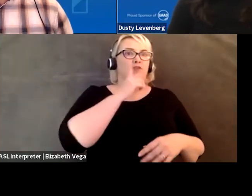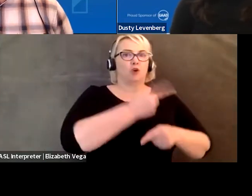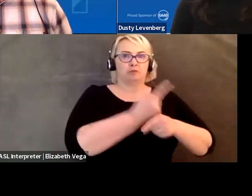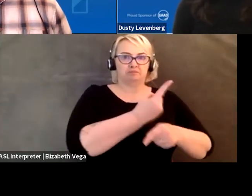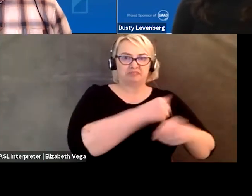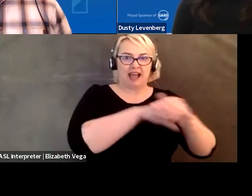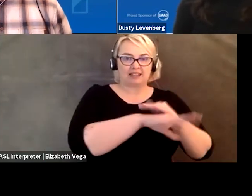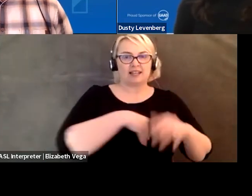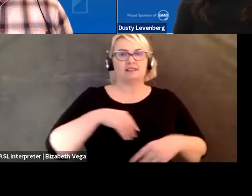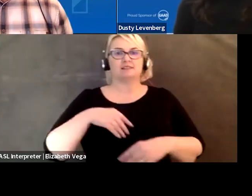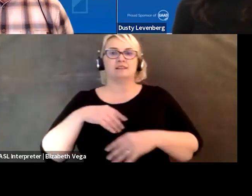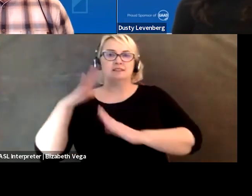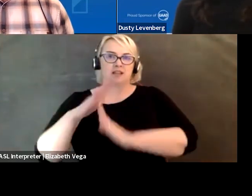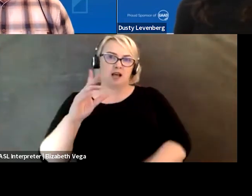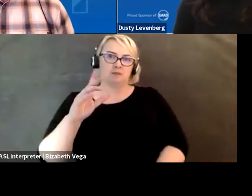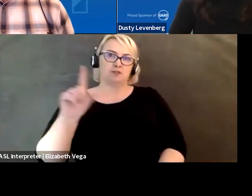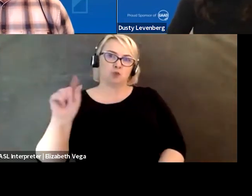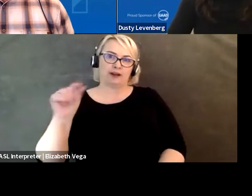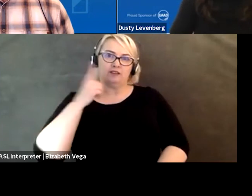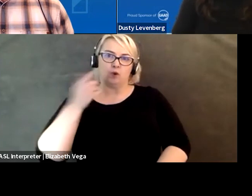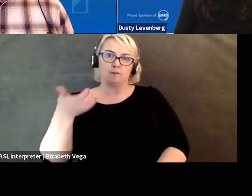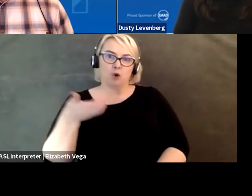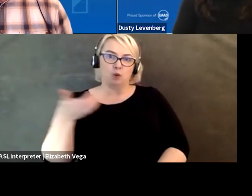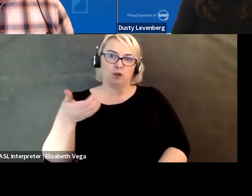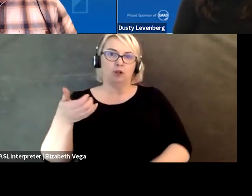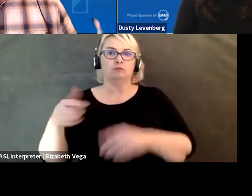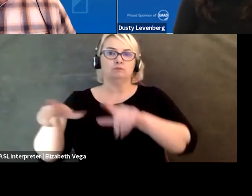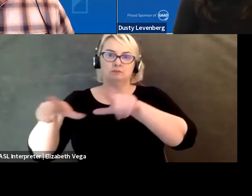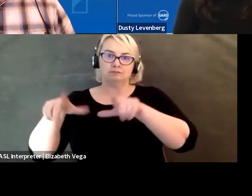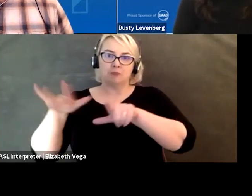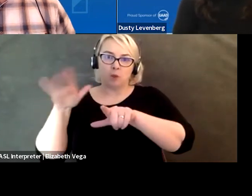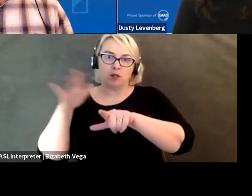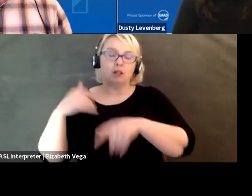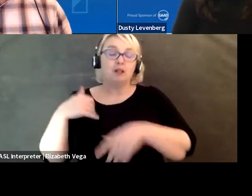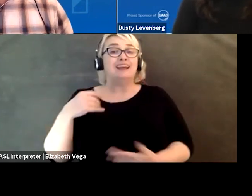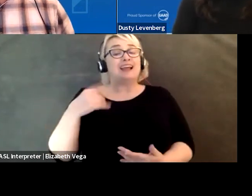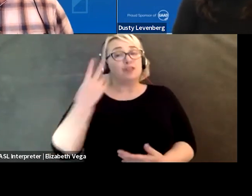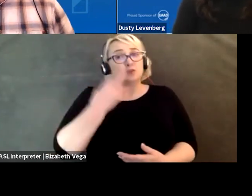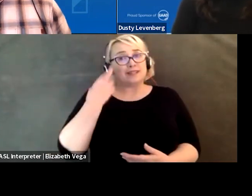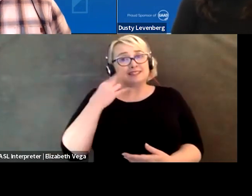And the real reason is, if we try to go too far and too wide with our testing,